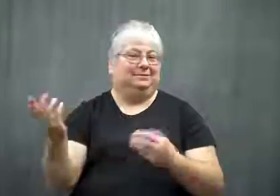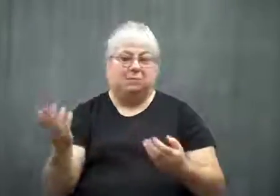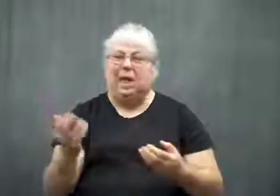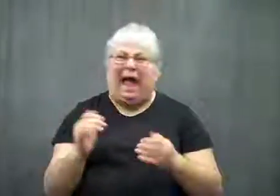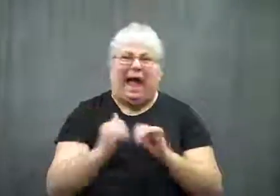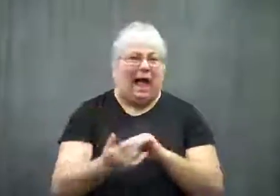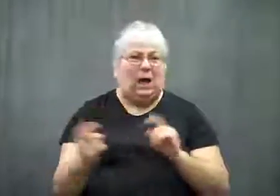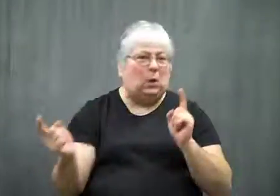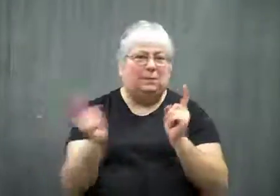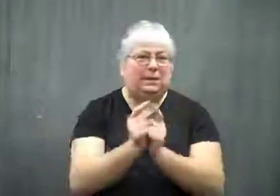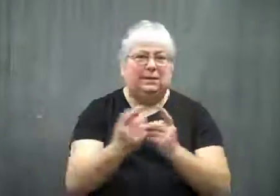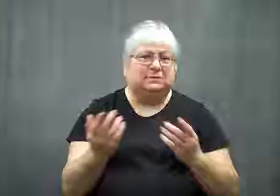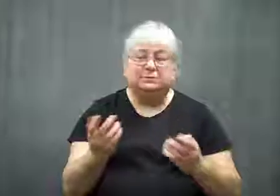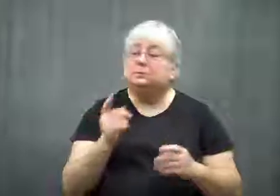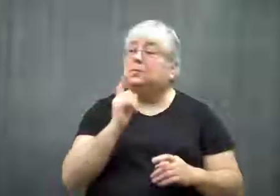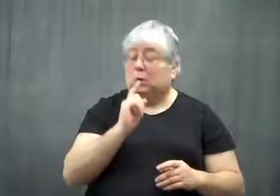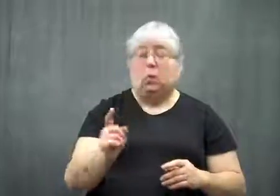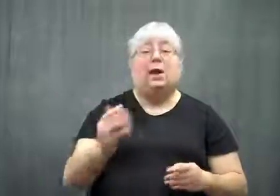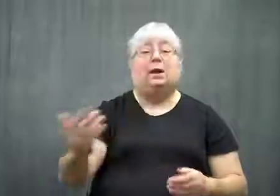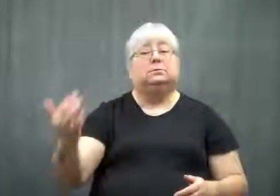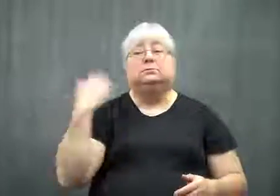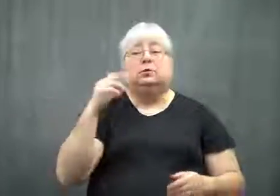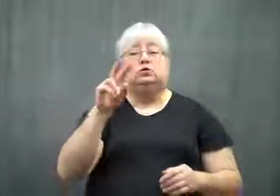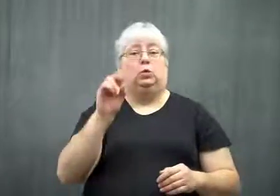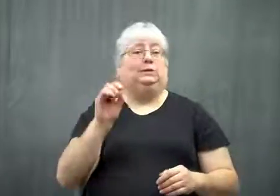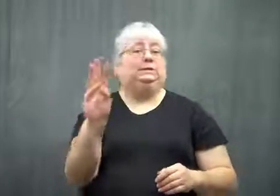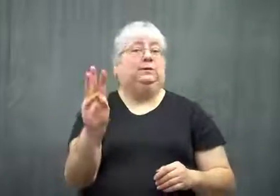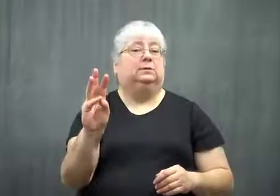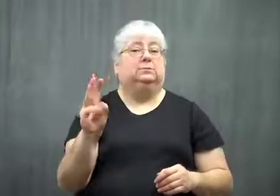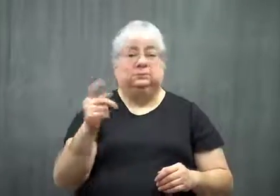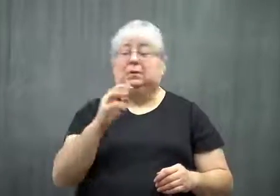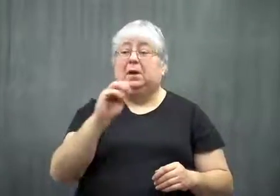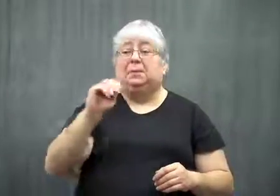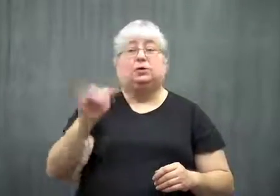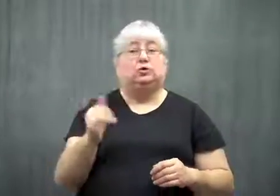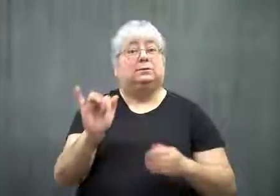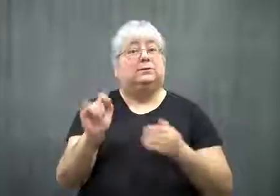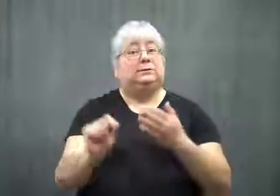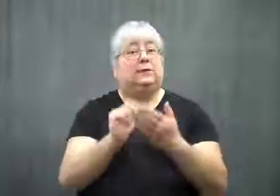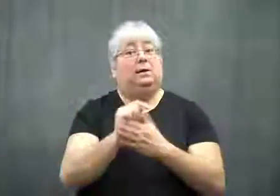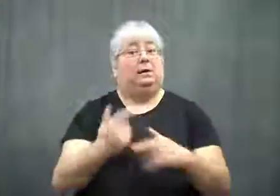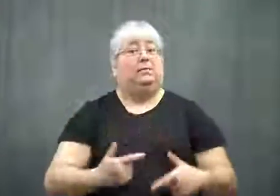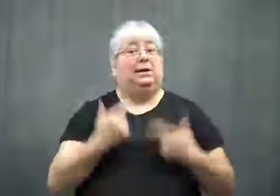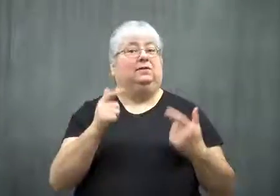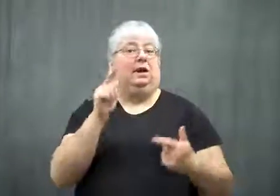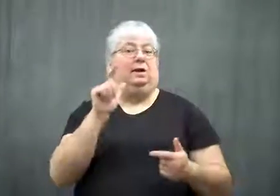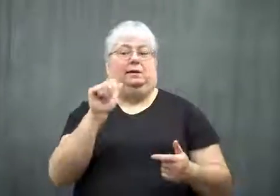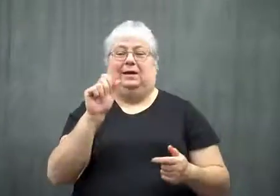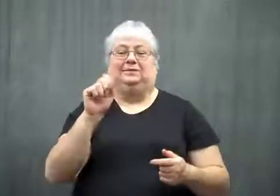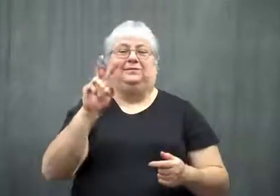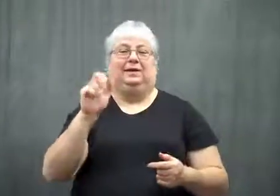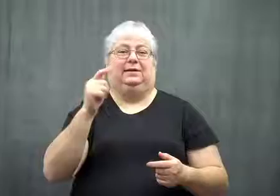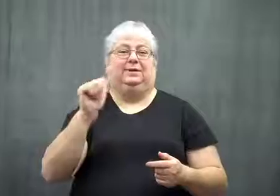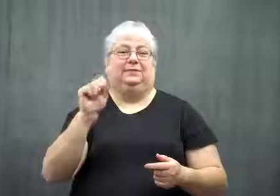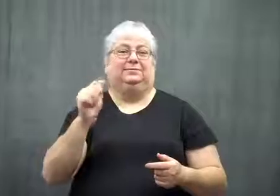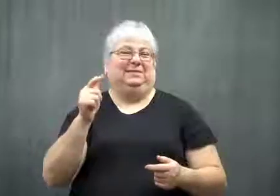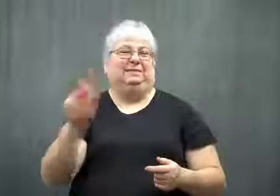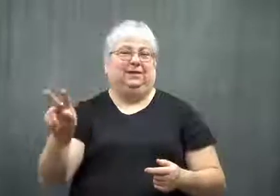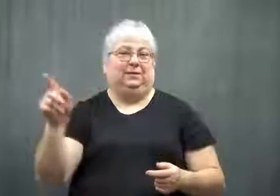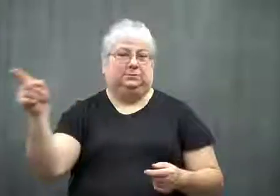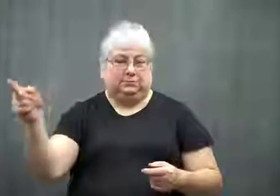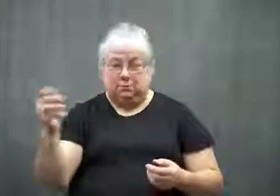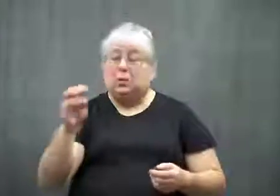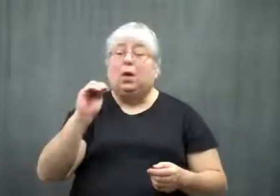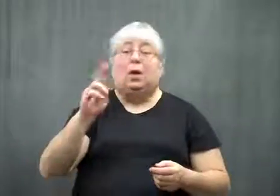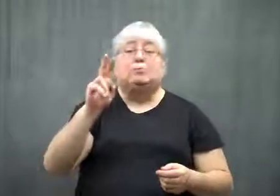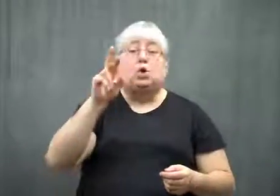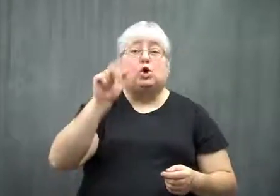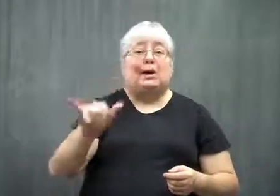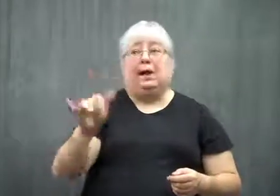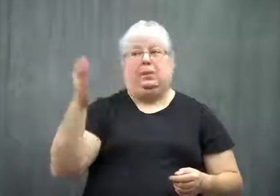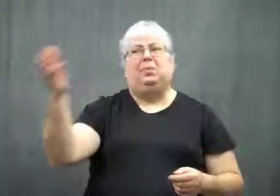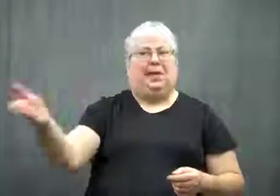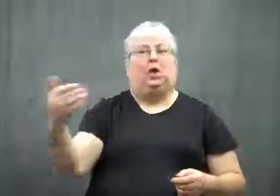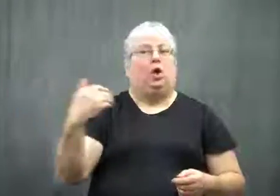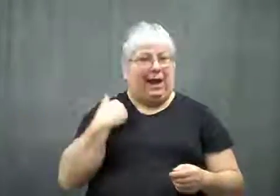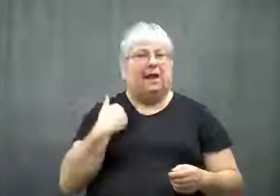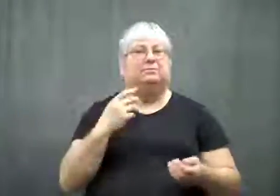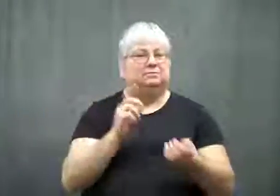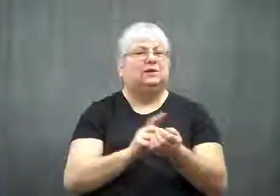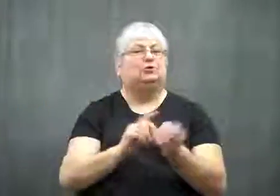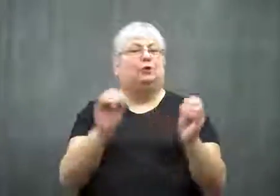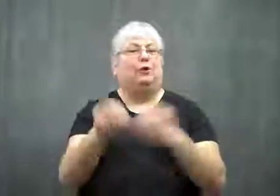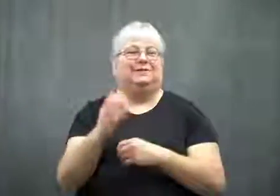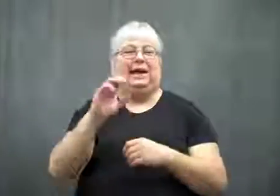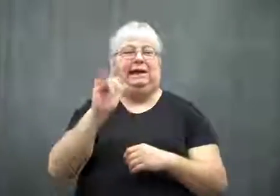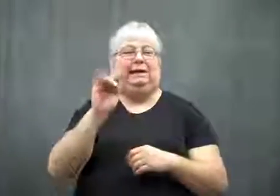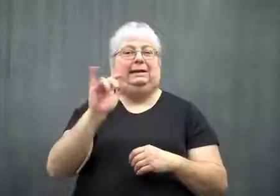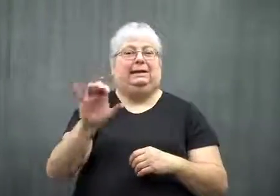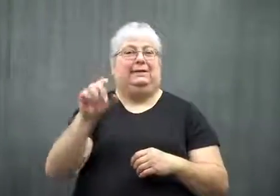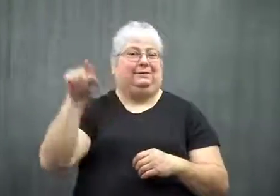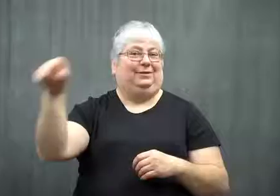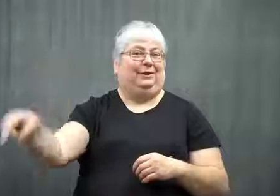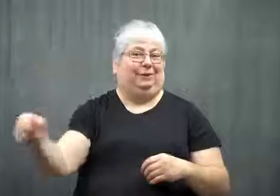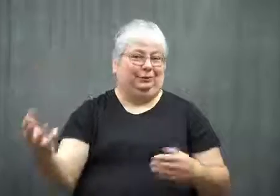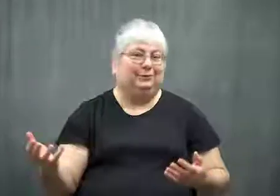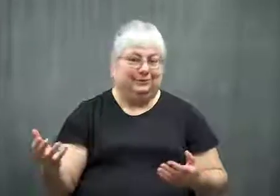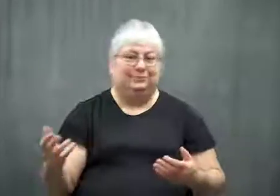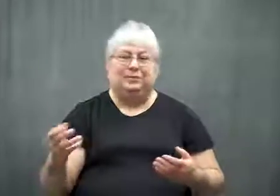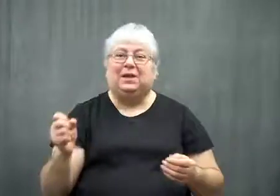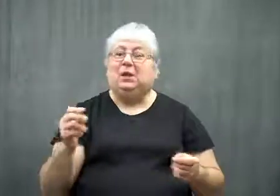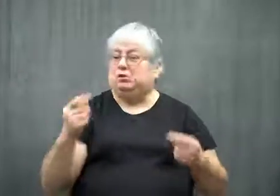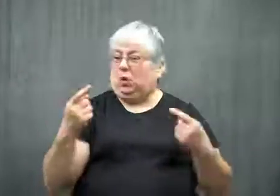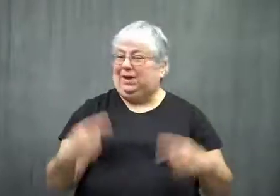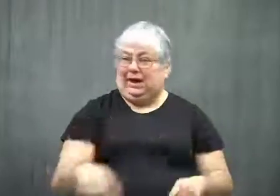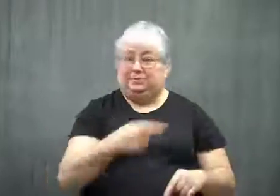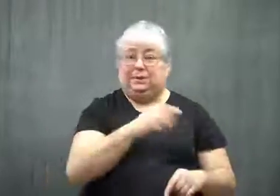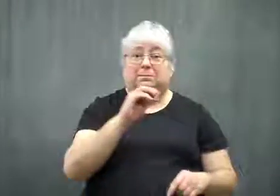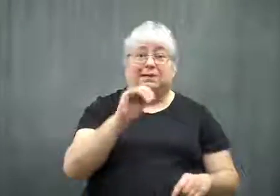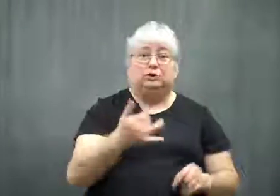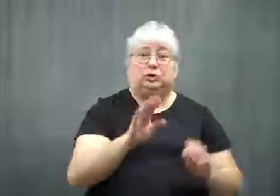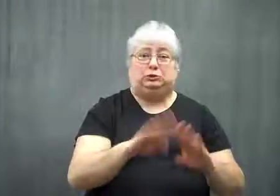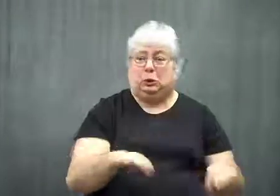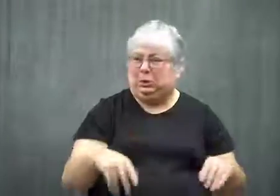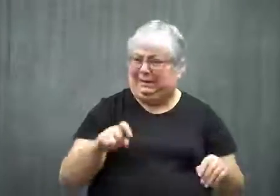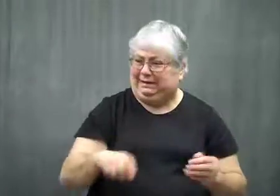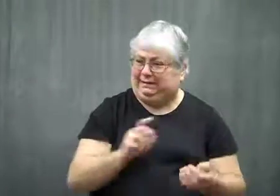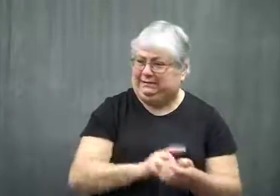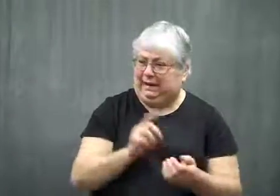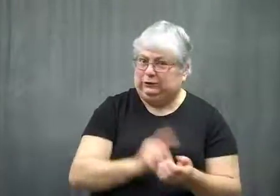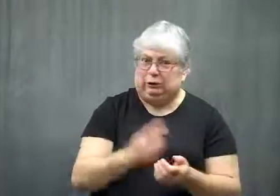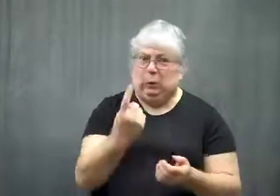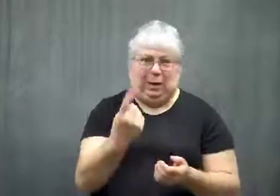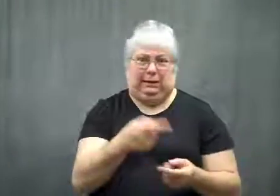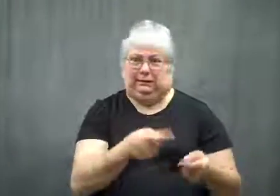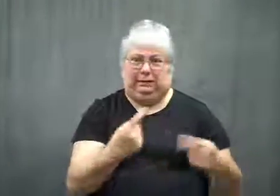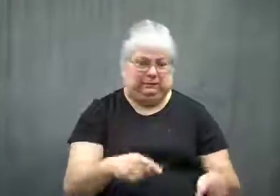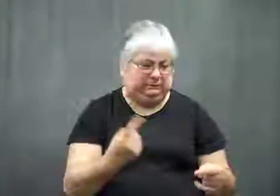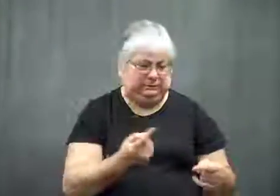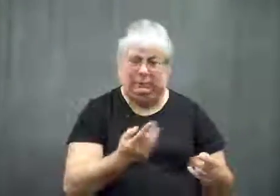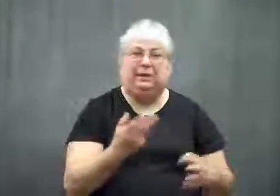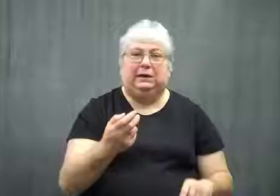In 2006, Michael Jackson was living in Las Vegas where Murray had a clinic.